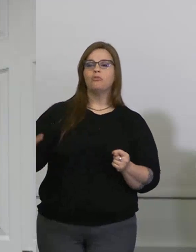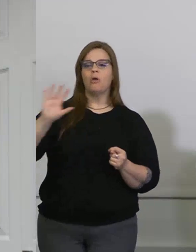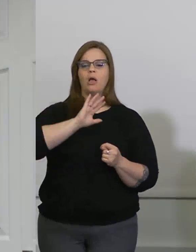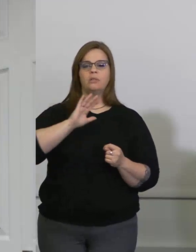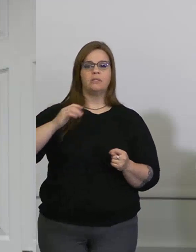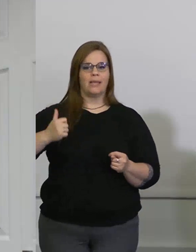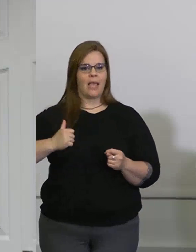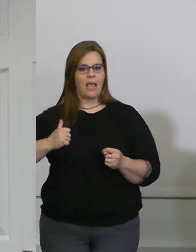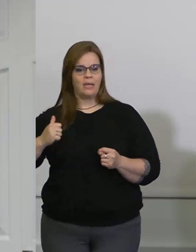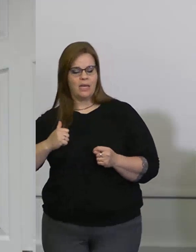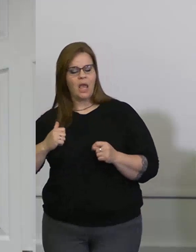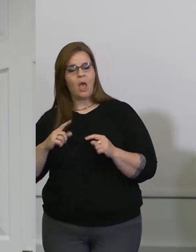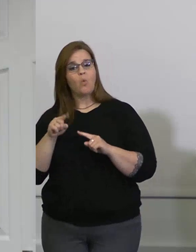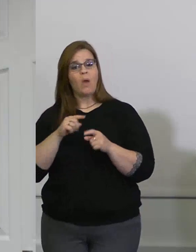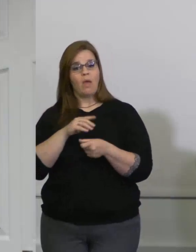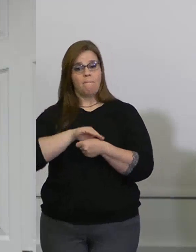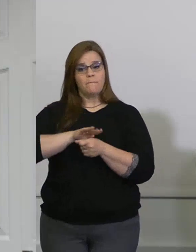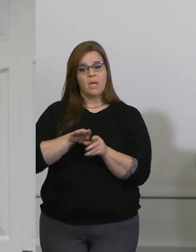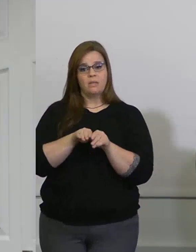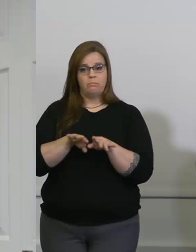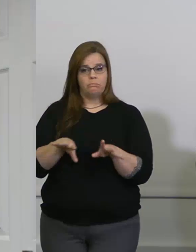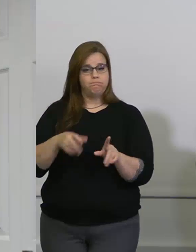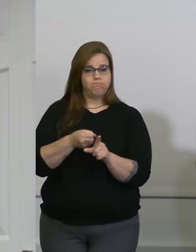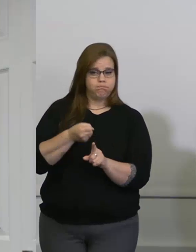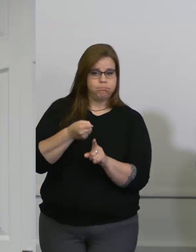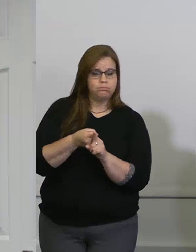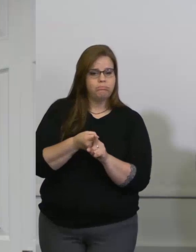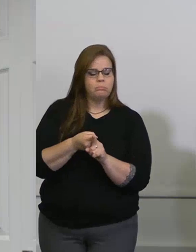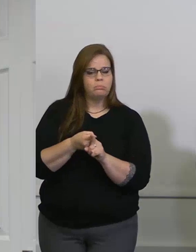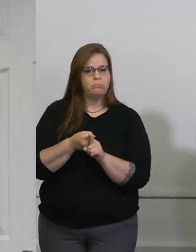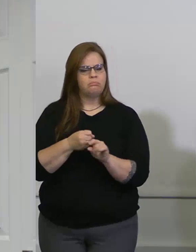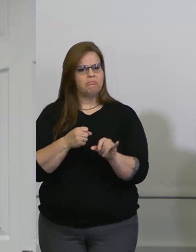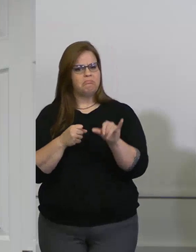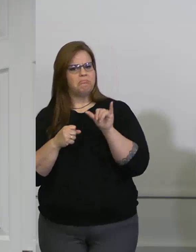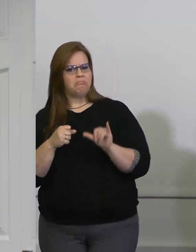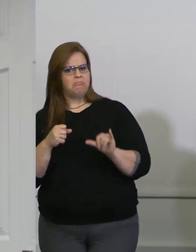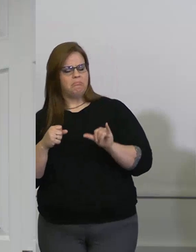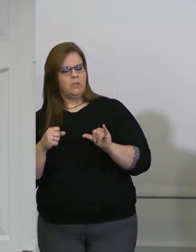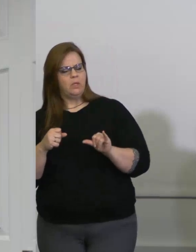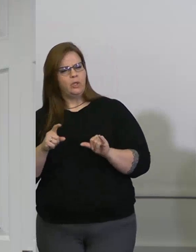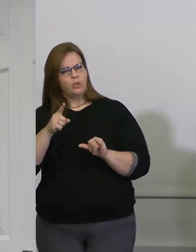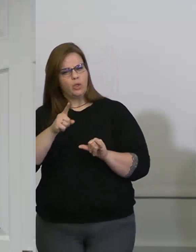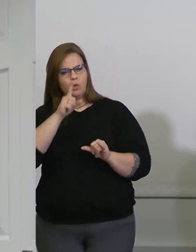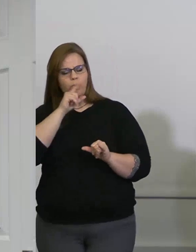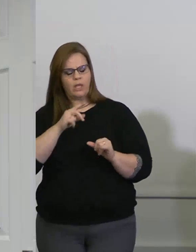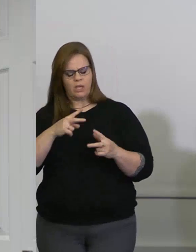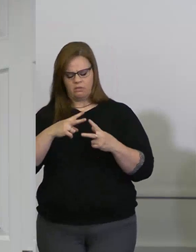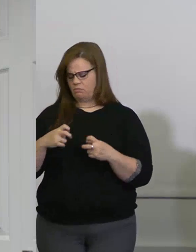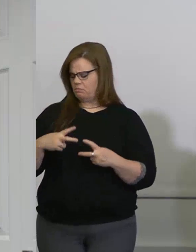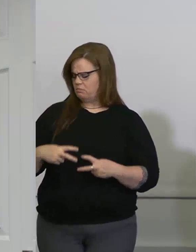And when the pandemic hit, you really do a reflection on what do you want your life to mean and do.